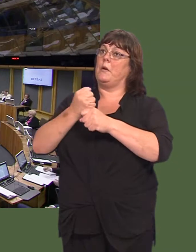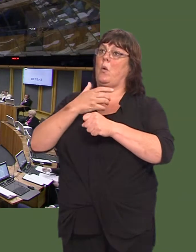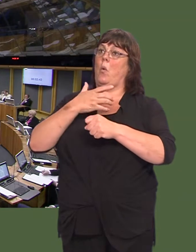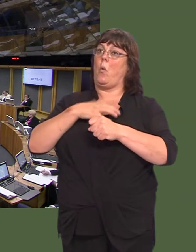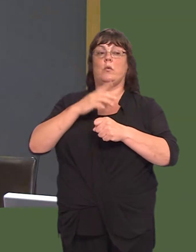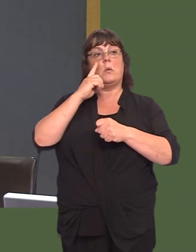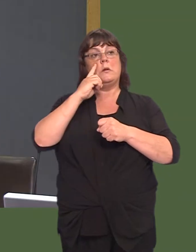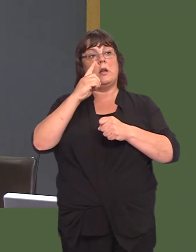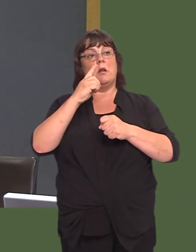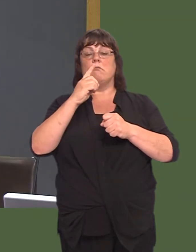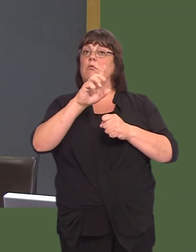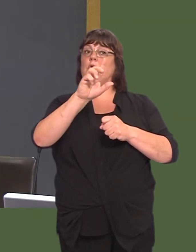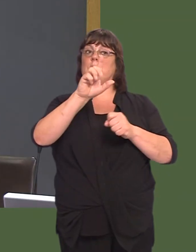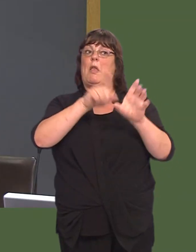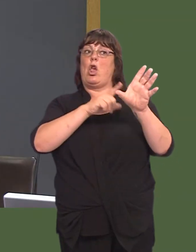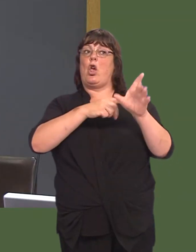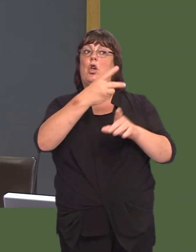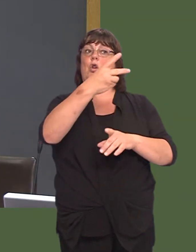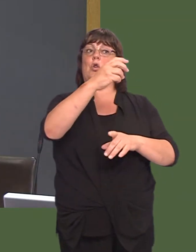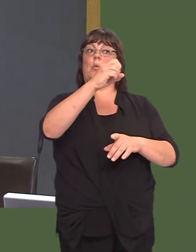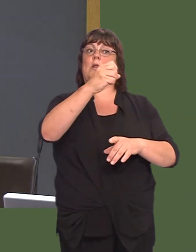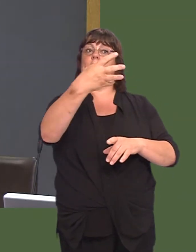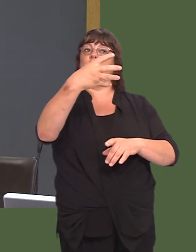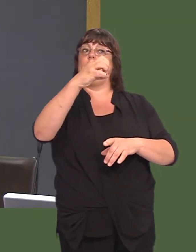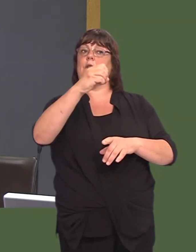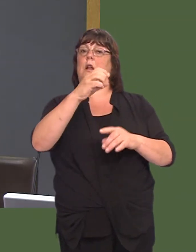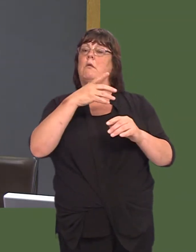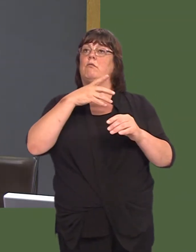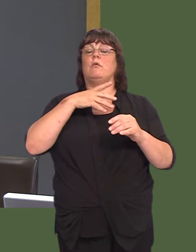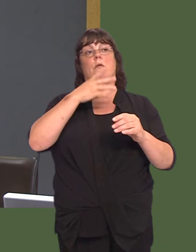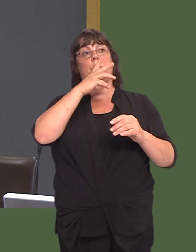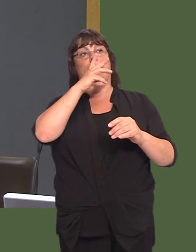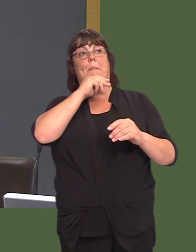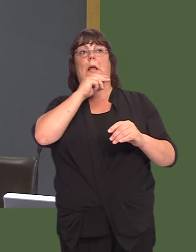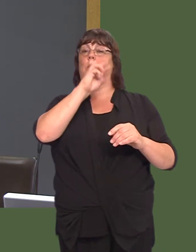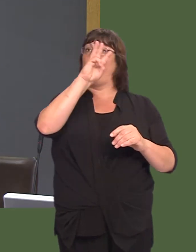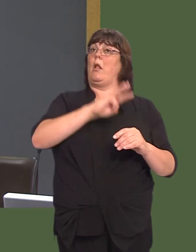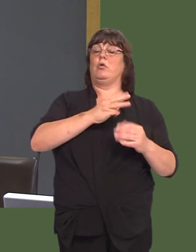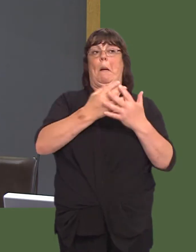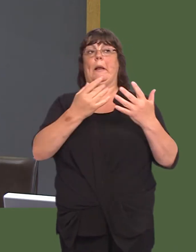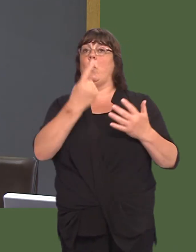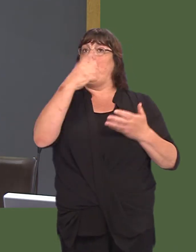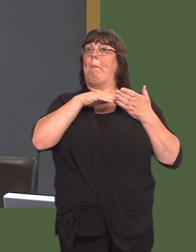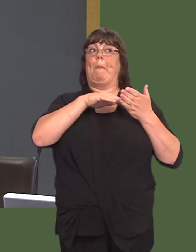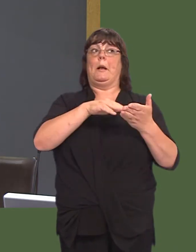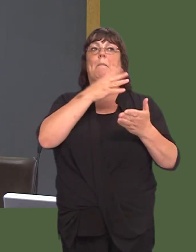Er mwyn cyrraedd y nod yna, wrth gwrs, maeín rhaid i ni gael cymaint o blant ‚ phosibl